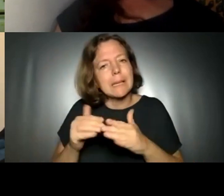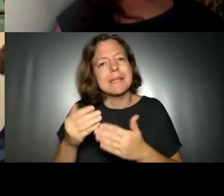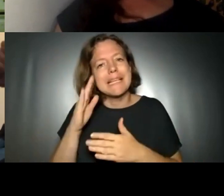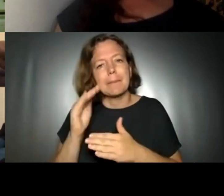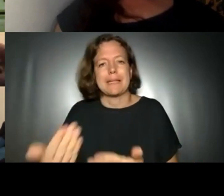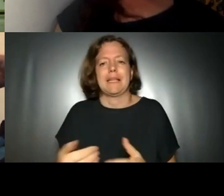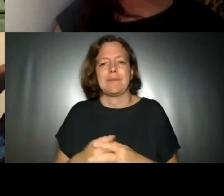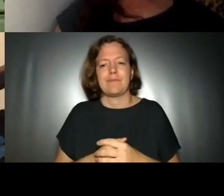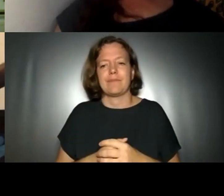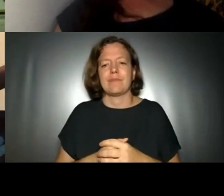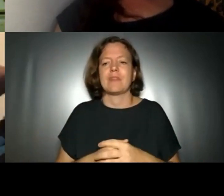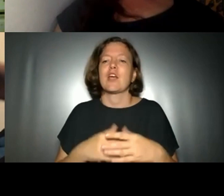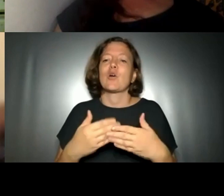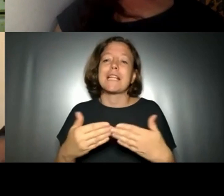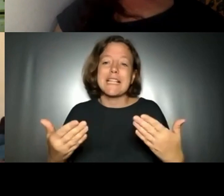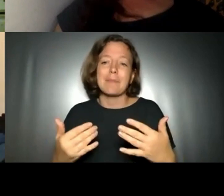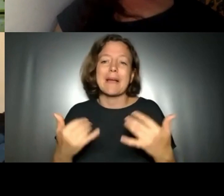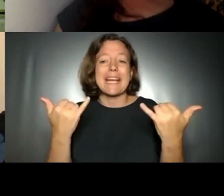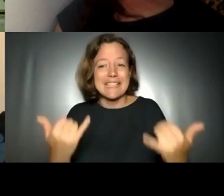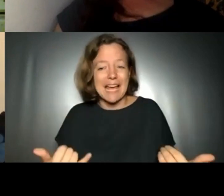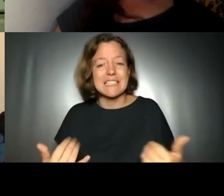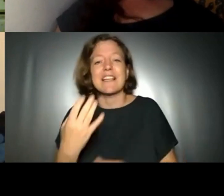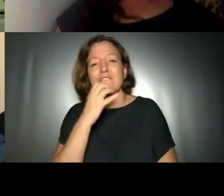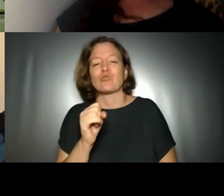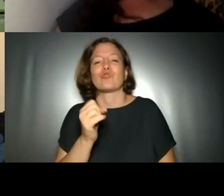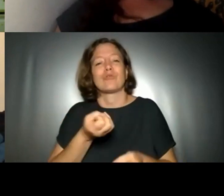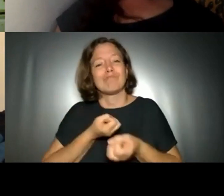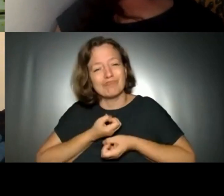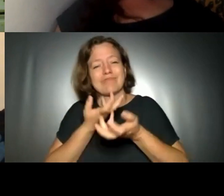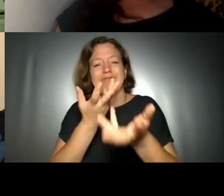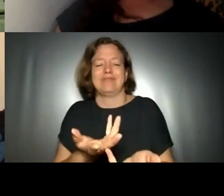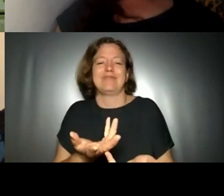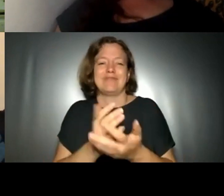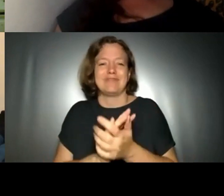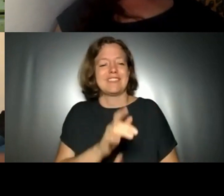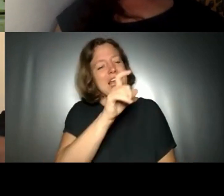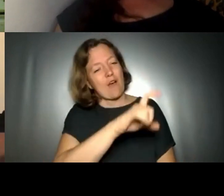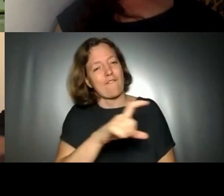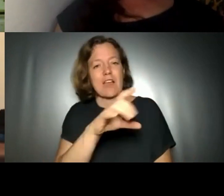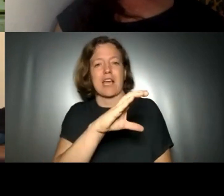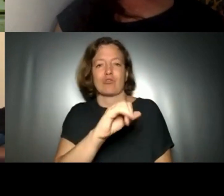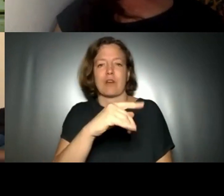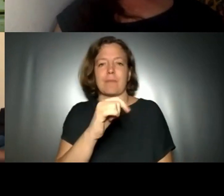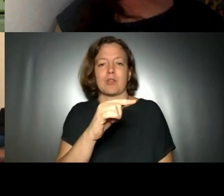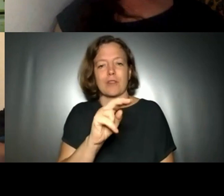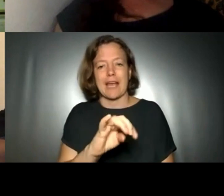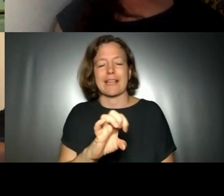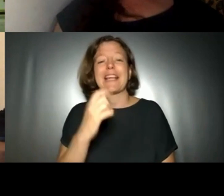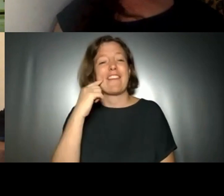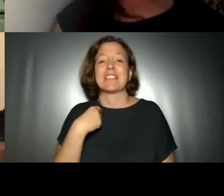So many things resonated. My mind branching out to write this long general comment while listening